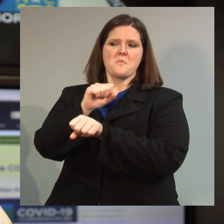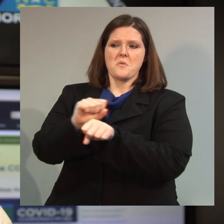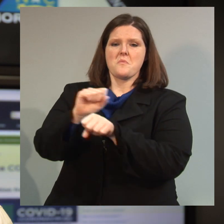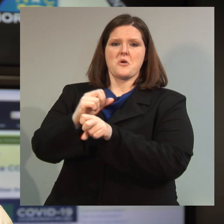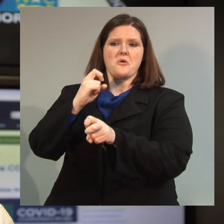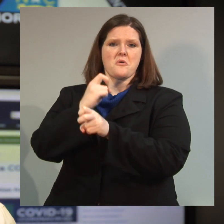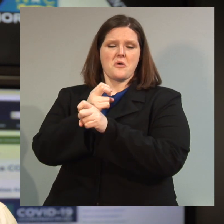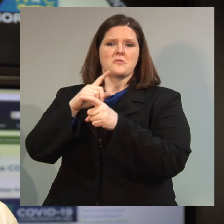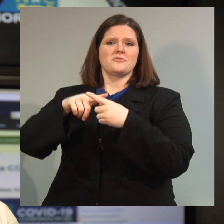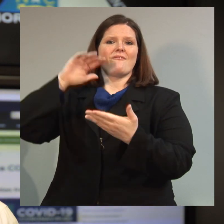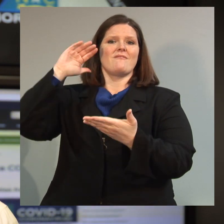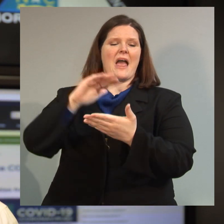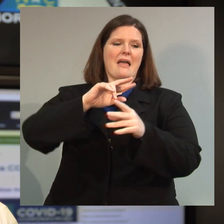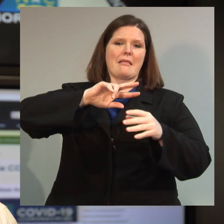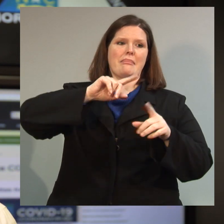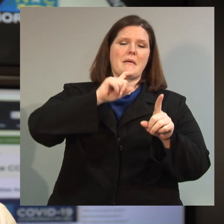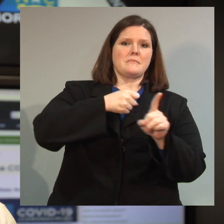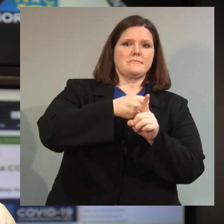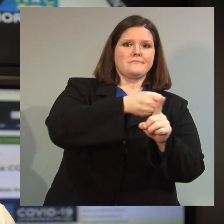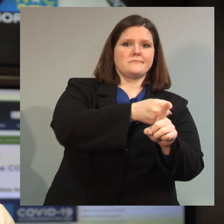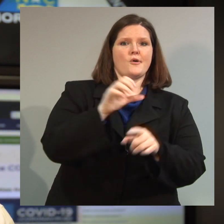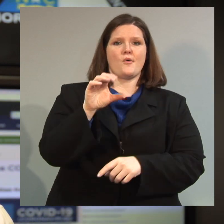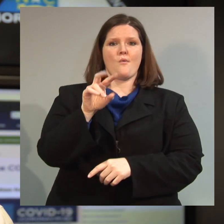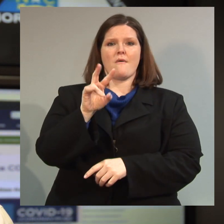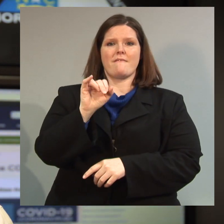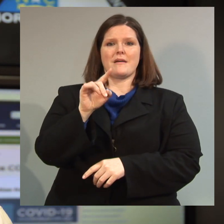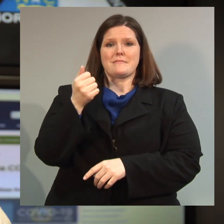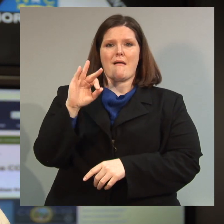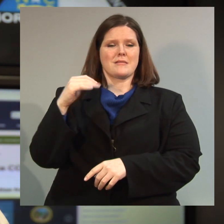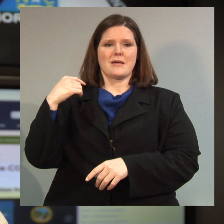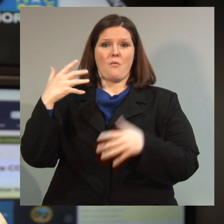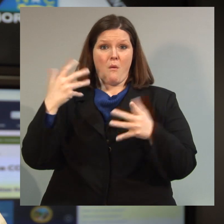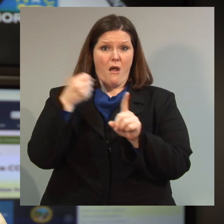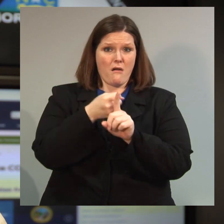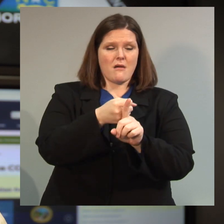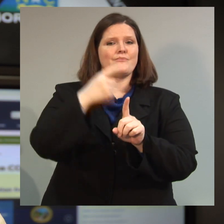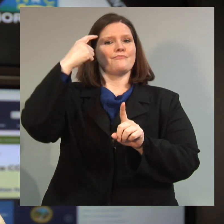flatten the second curve of COVID-19– the behavioral health effects of the disease.